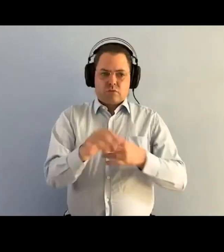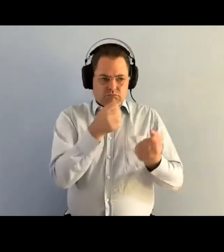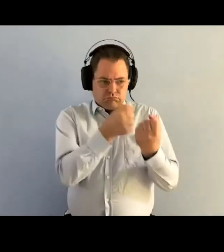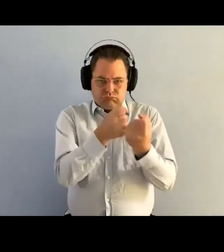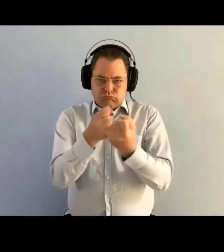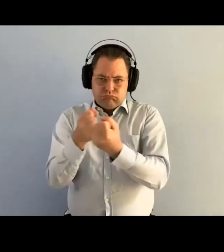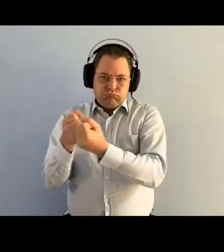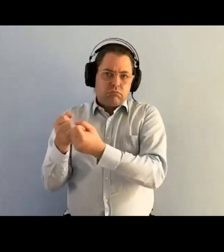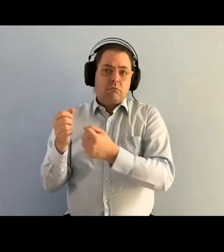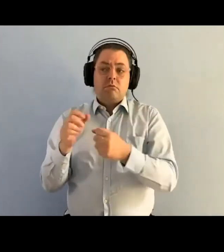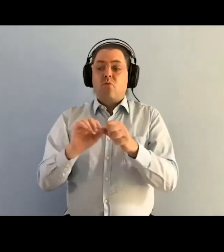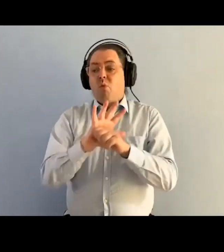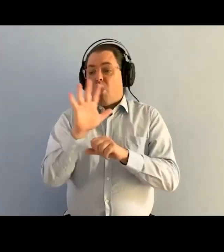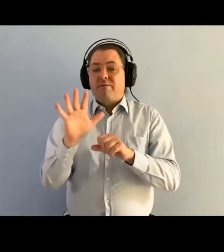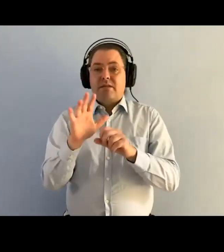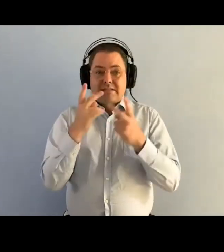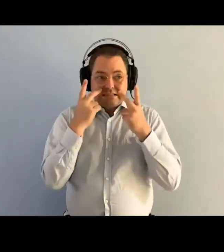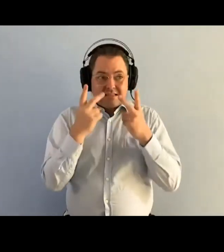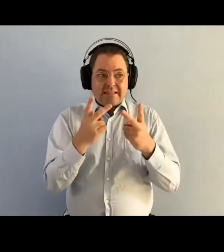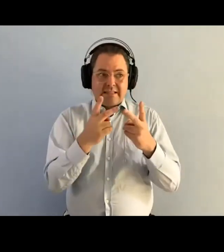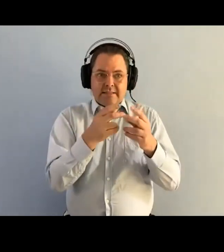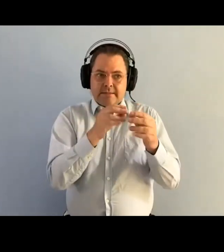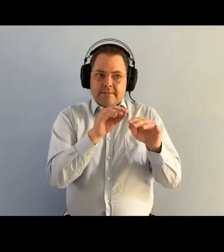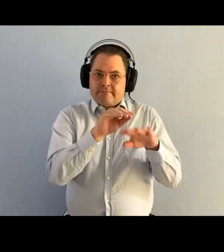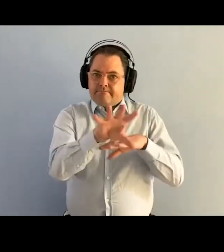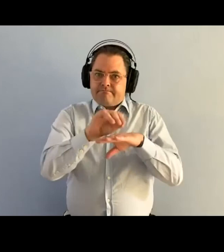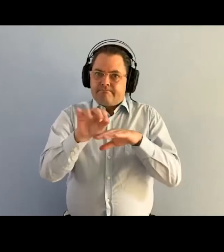support. And we have also worked at a grassroot